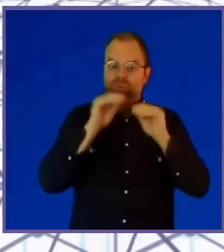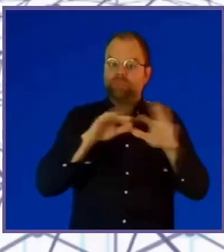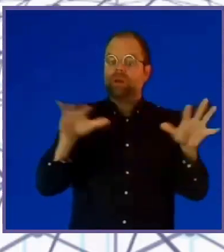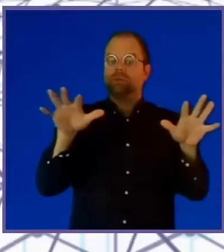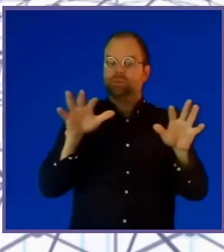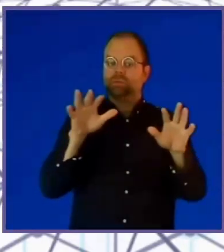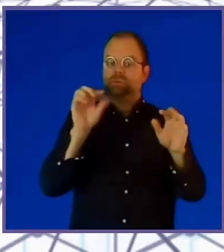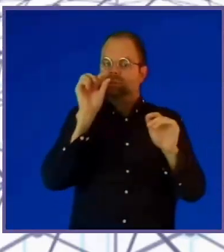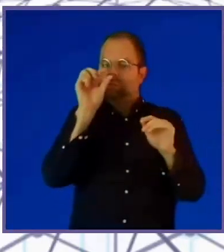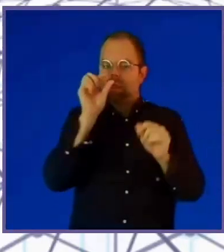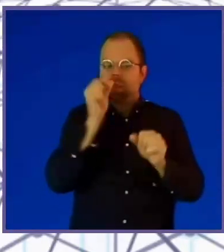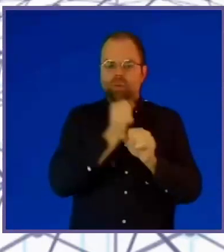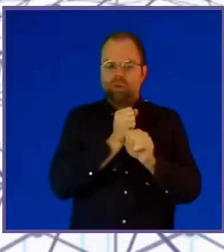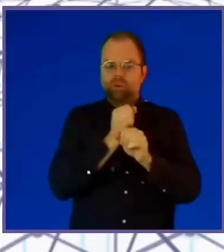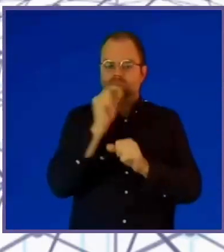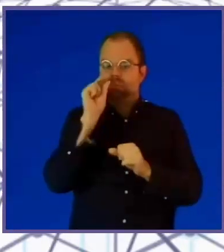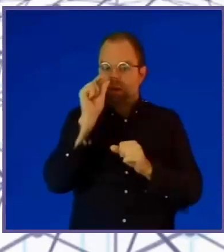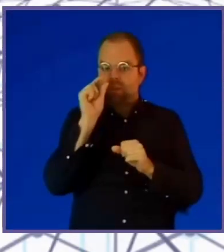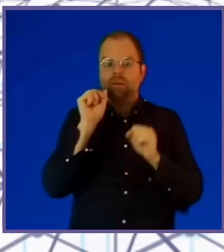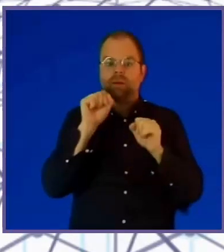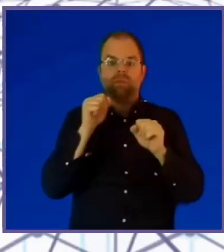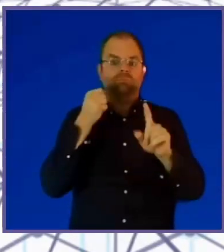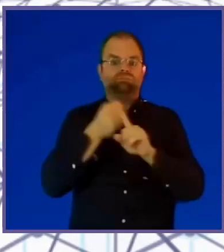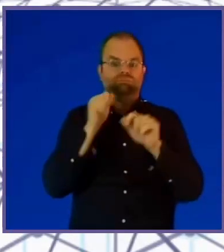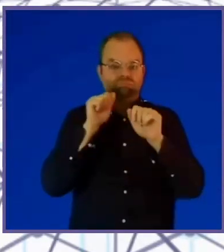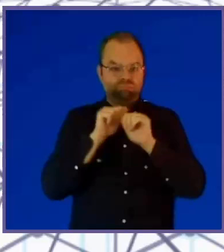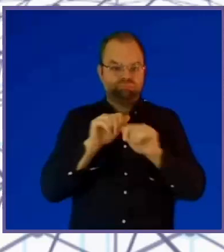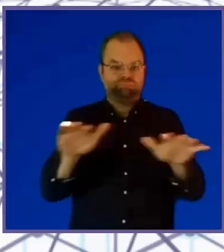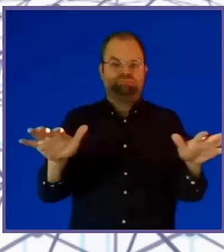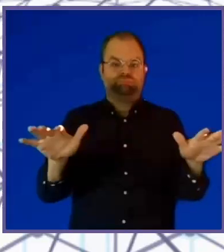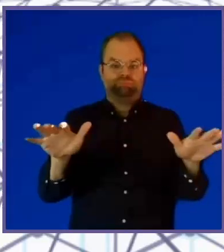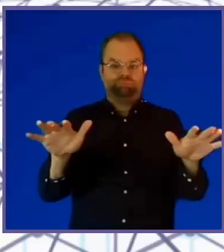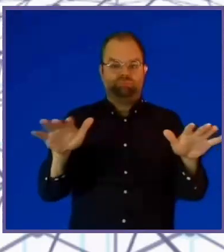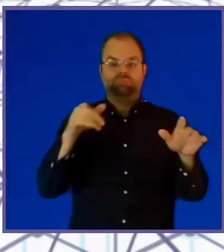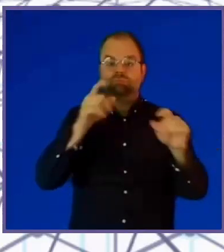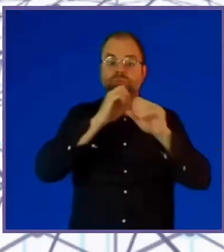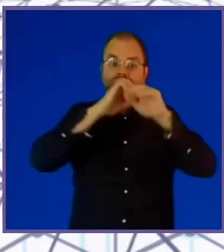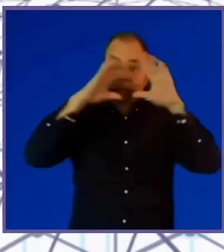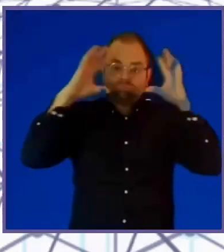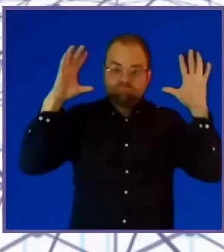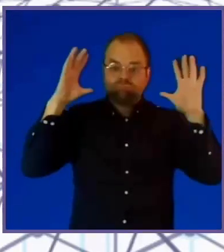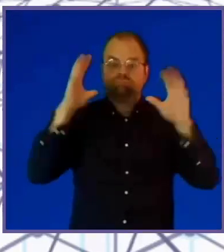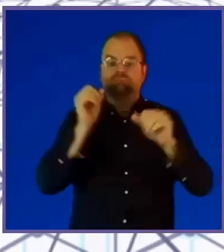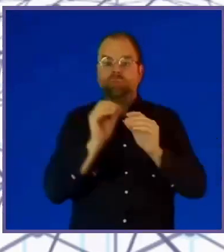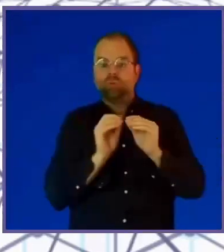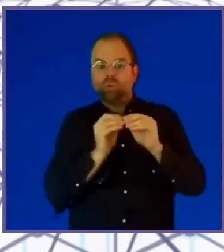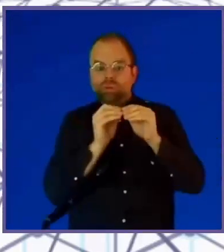You brilliant. Thank you so much. Ram. And that brings us to the end of this.